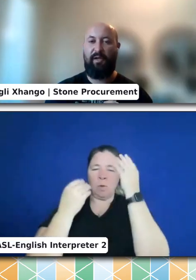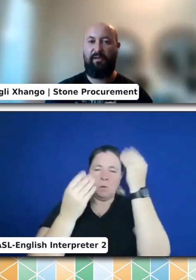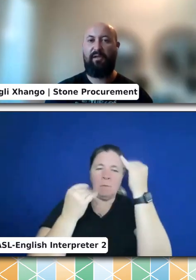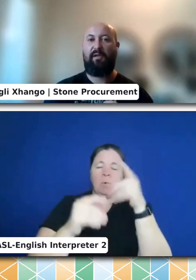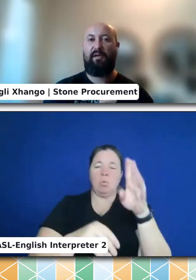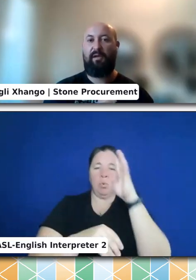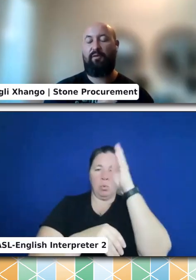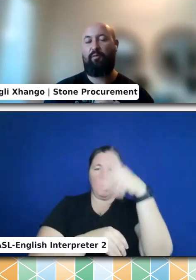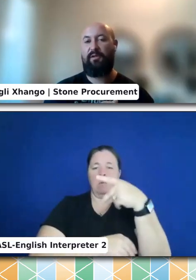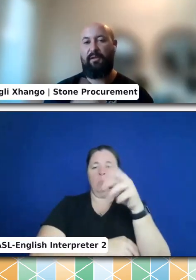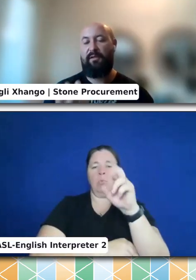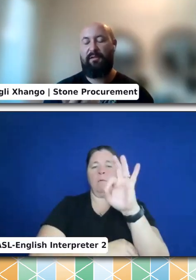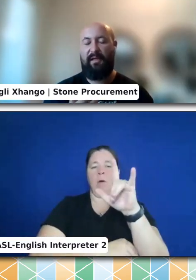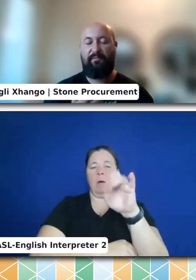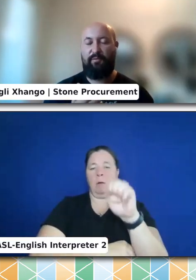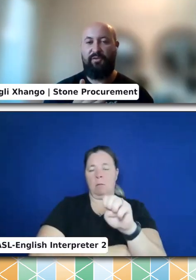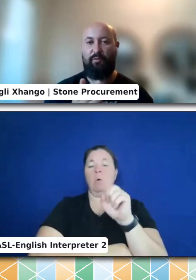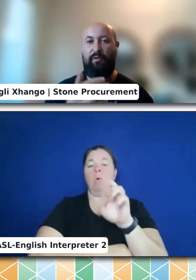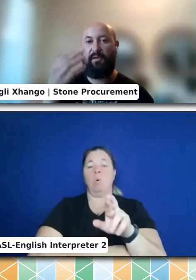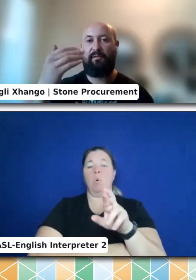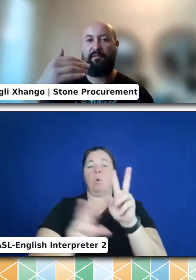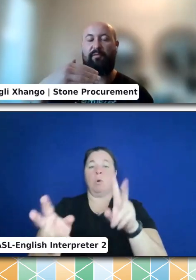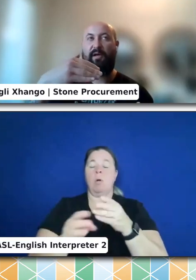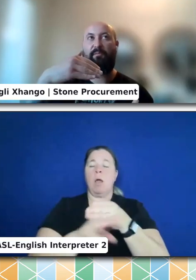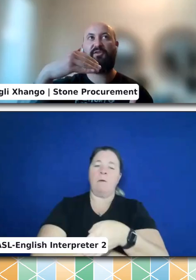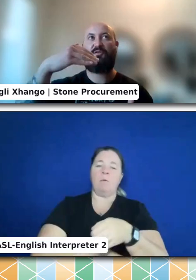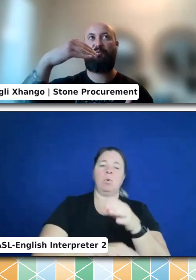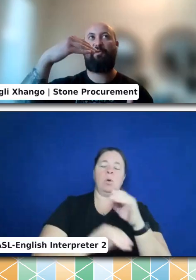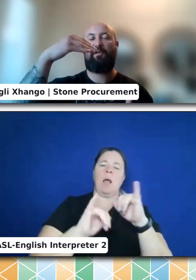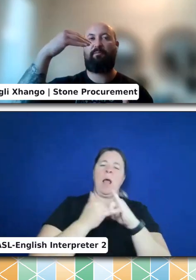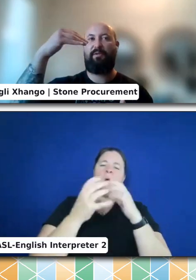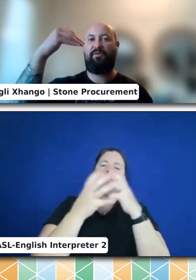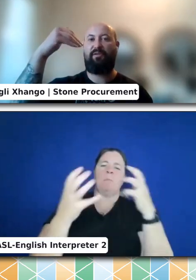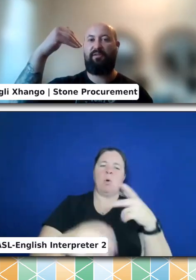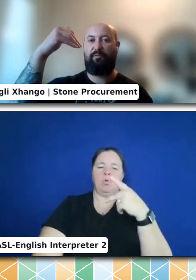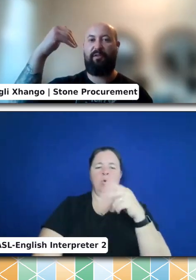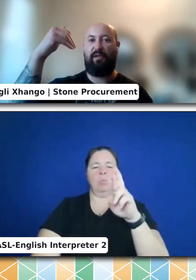Uh, or afterwards, too, of how much profile completionist you've done.